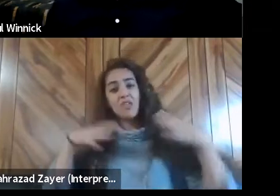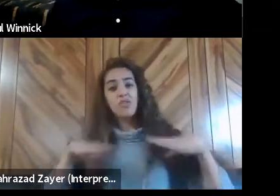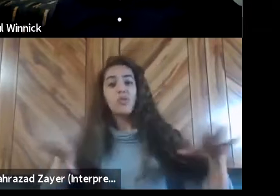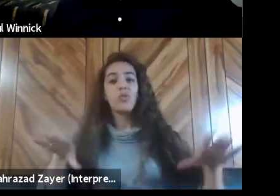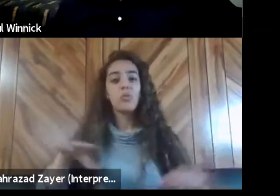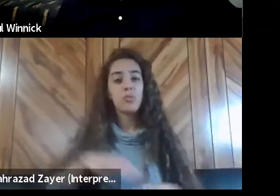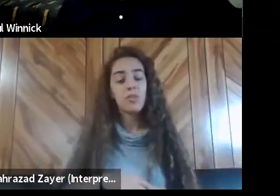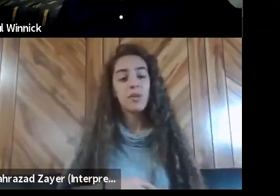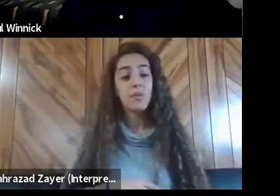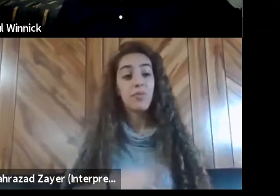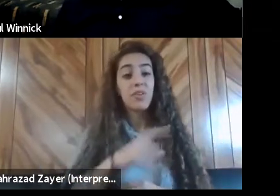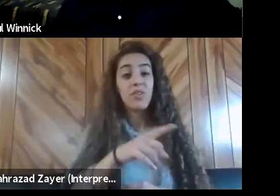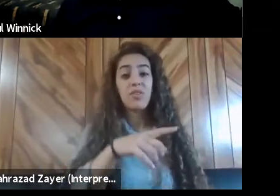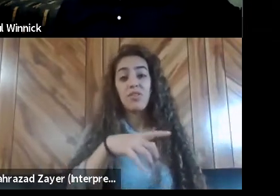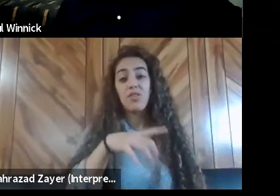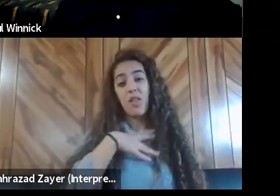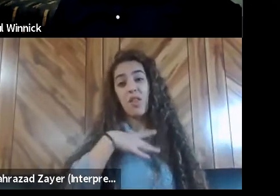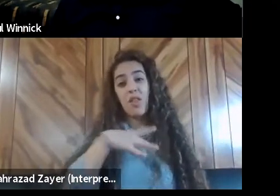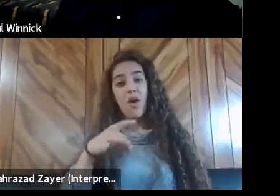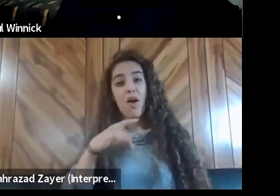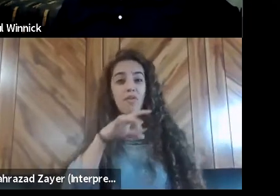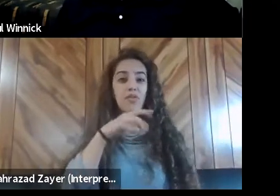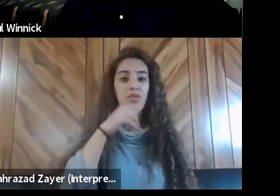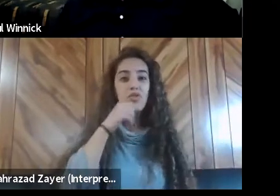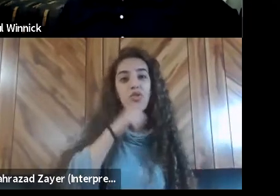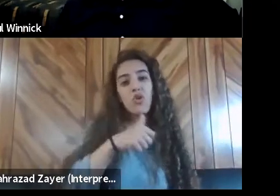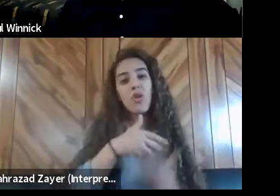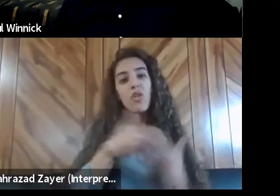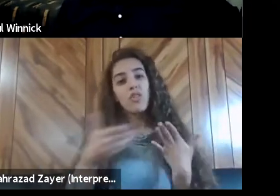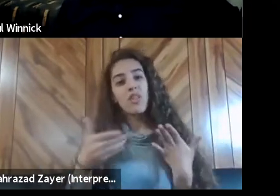glitter, and pink and purple. Those are her colors. So she